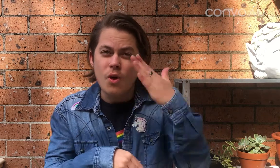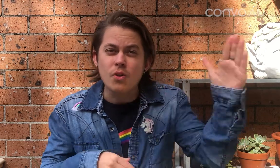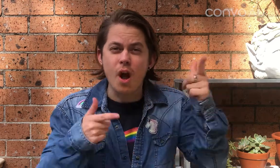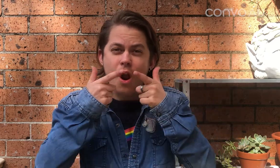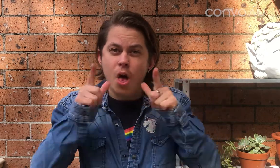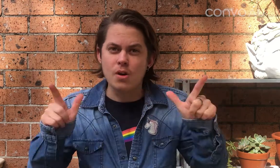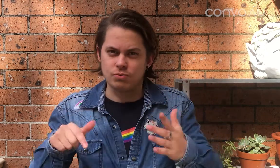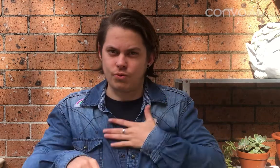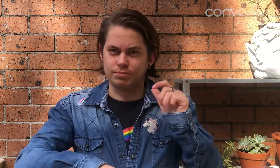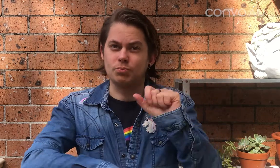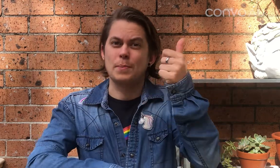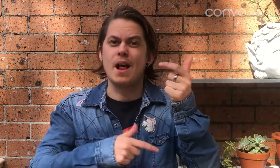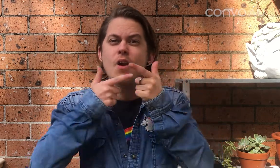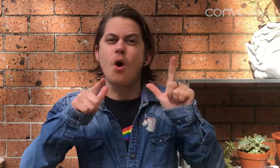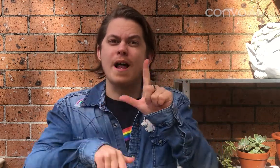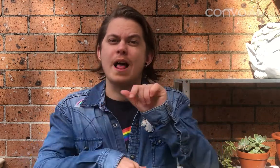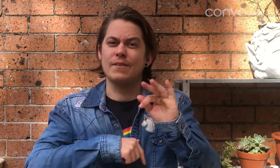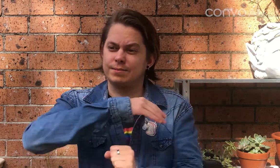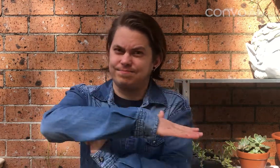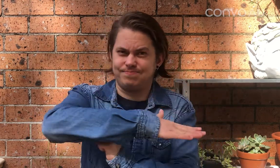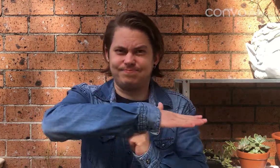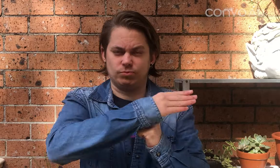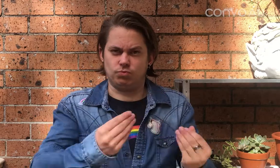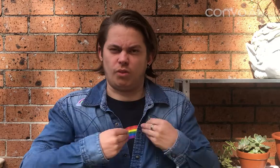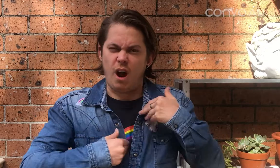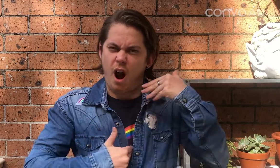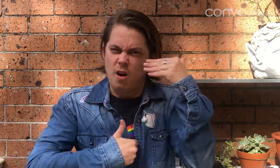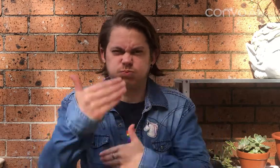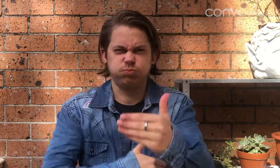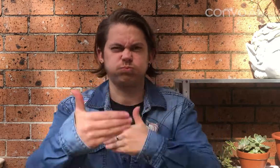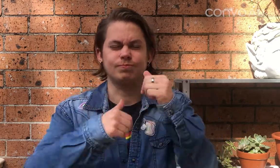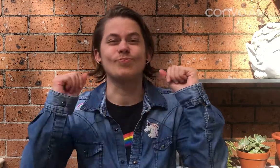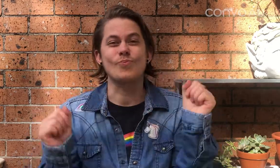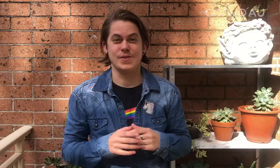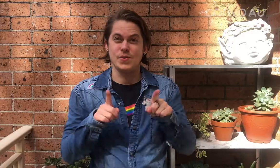Thanks to having fluency in a first language has given me the solid foundation to advance my language skills further.